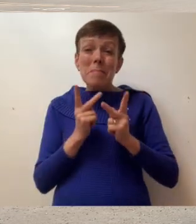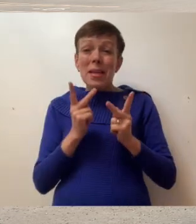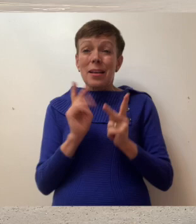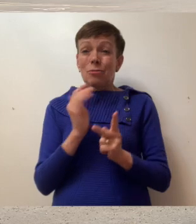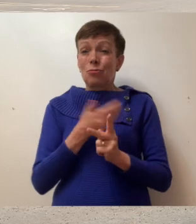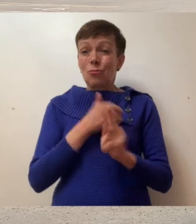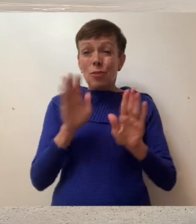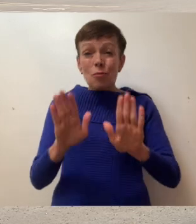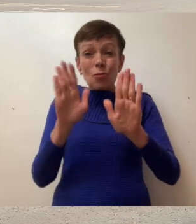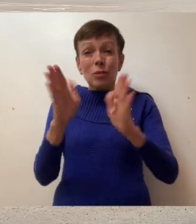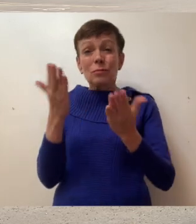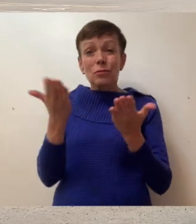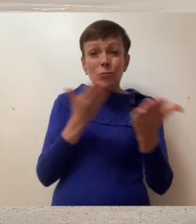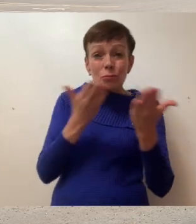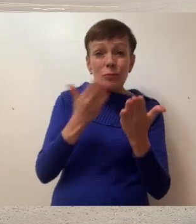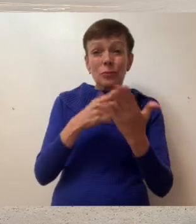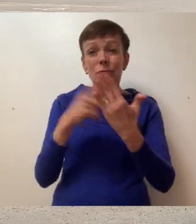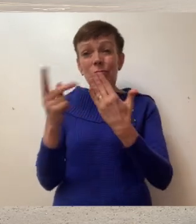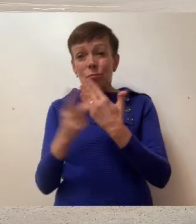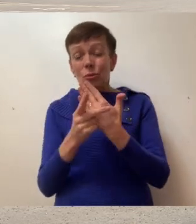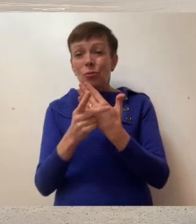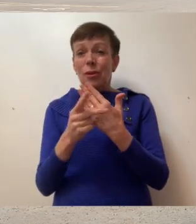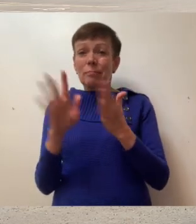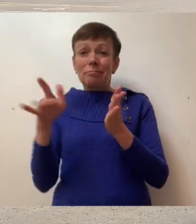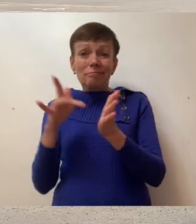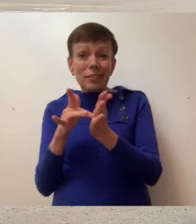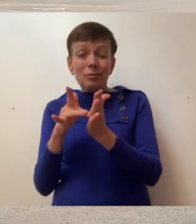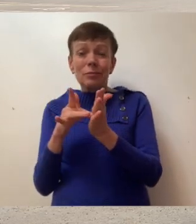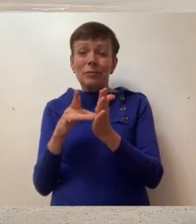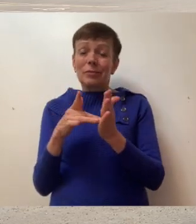As soon as we are allowed to do so and it is safe to do so.